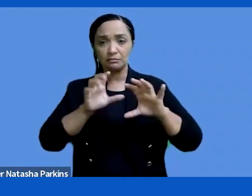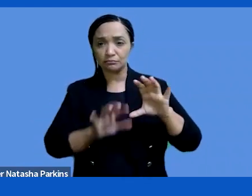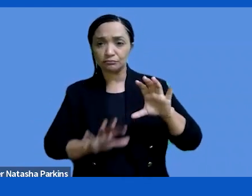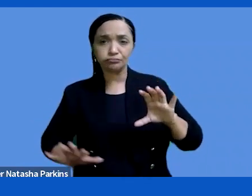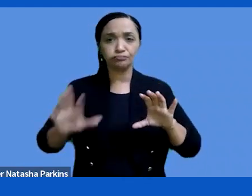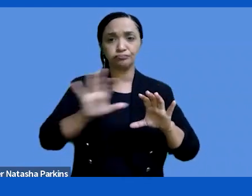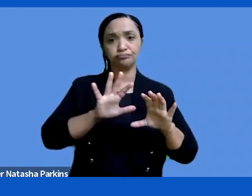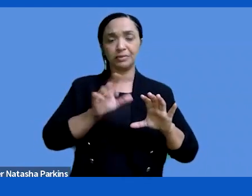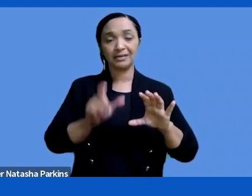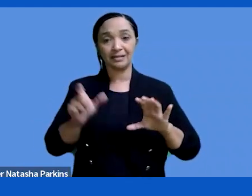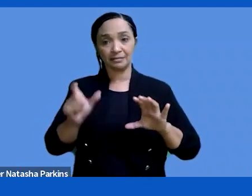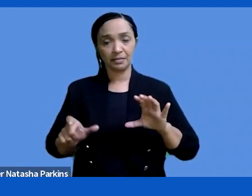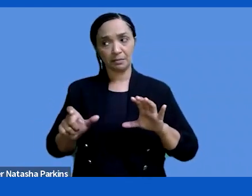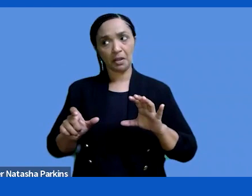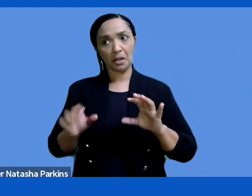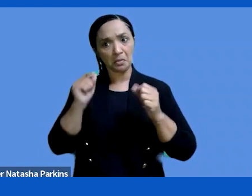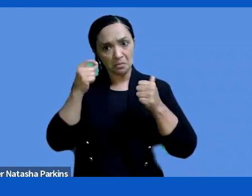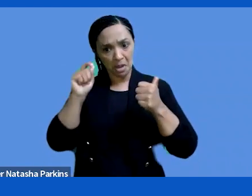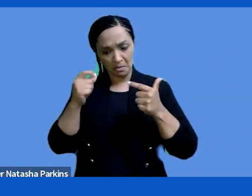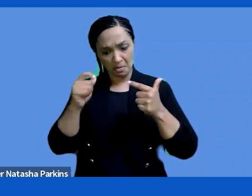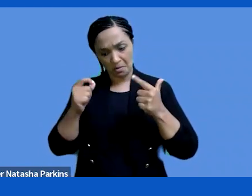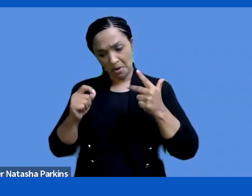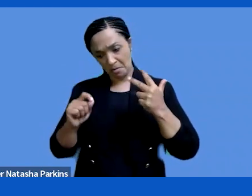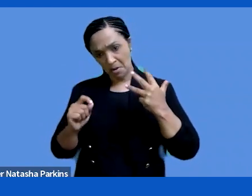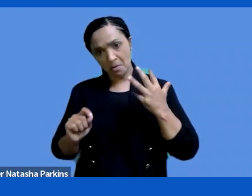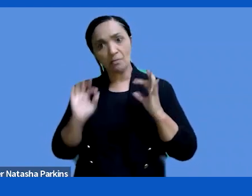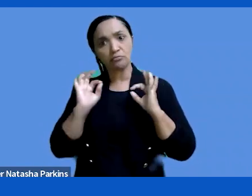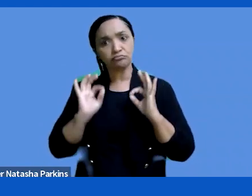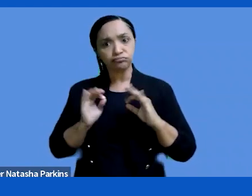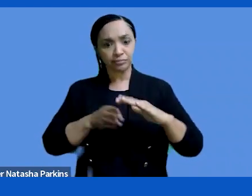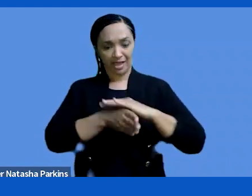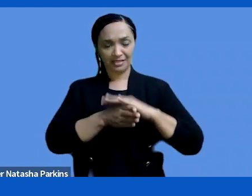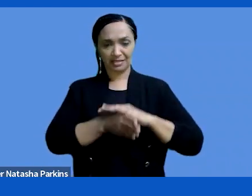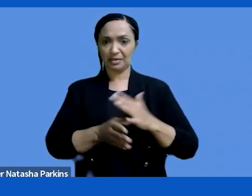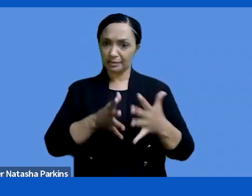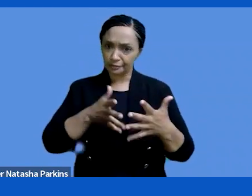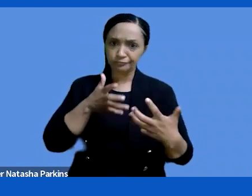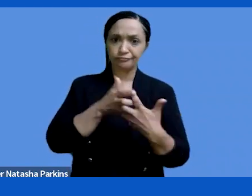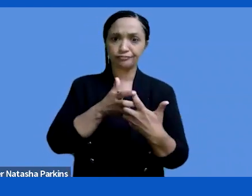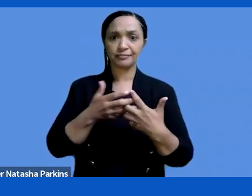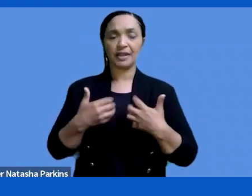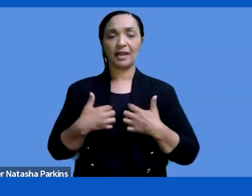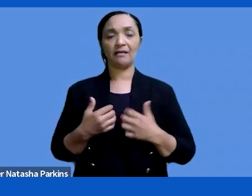passed all of the selected accessibility criteria. They tested eight of the WCAG,